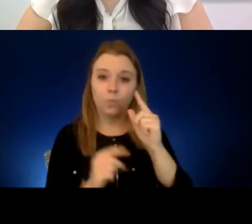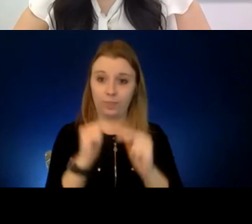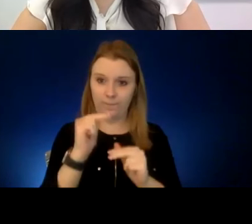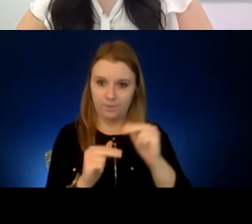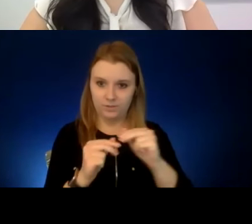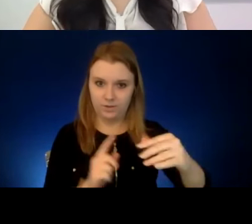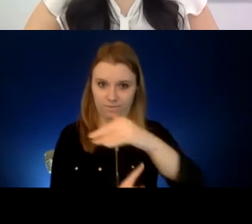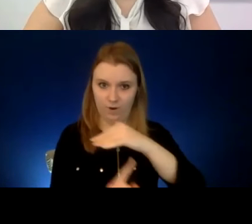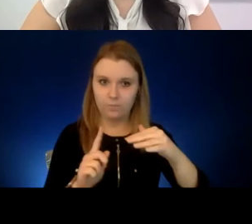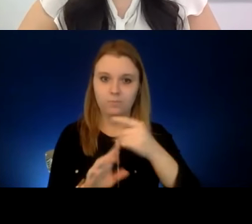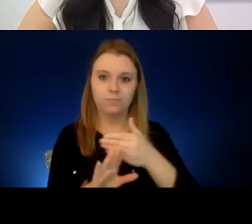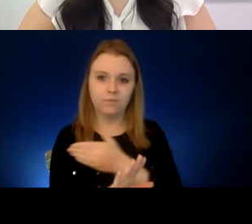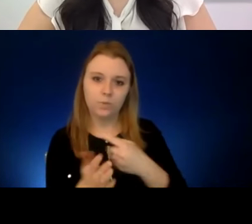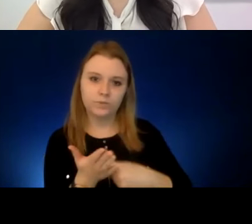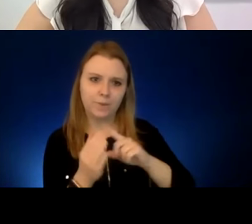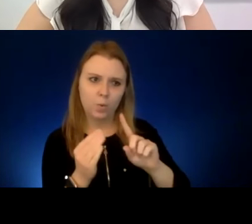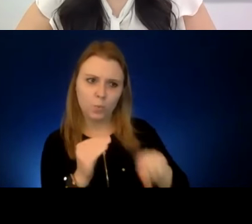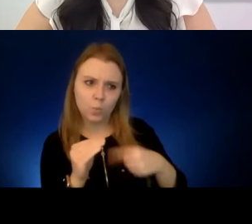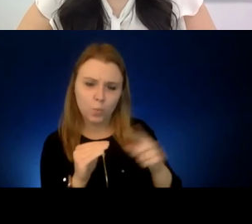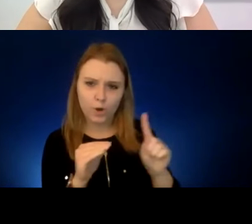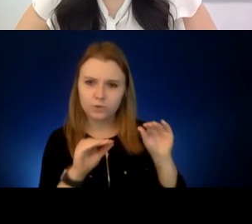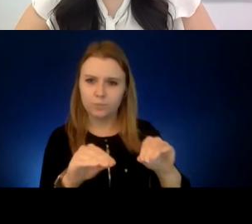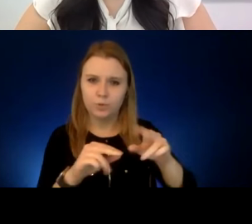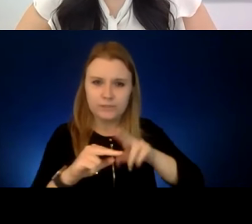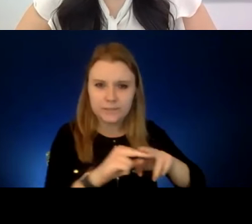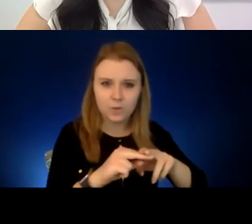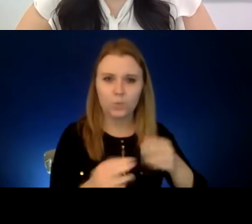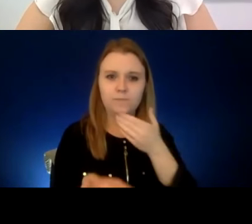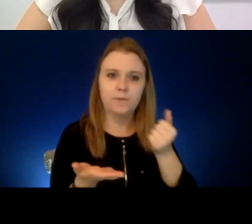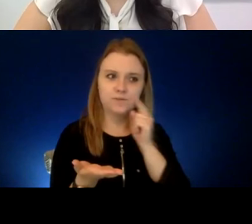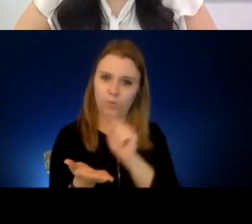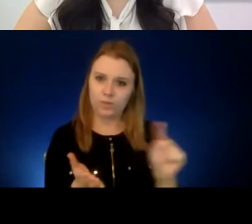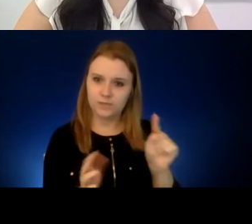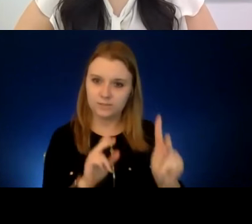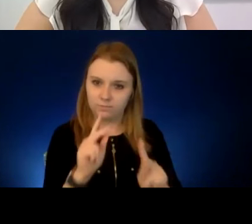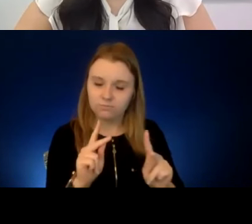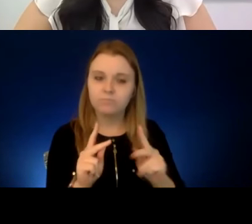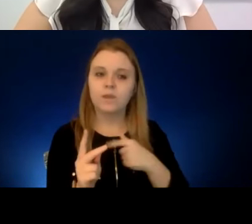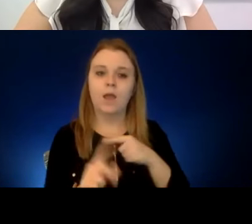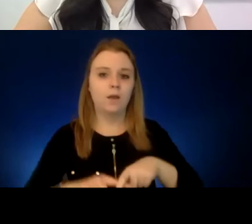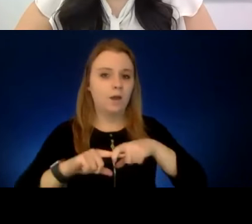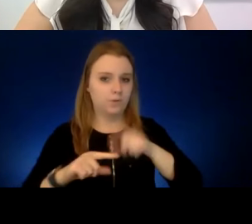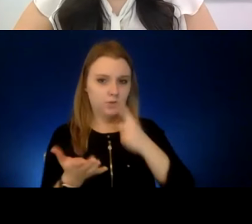Before we talk about where we wanna put that seating and what would be best for these individuals, I wanna talk a little bit about the height of the seating.